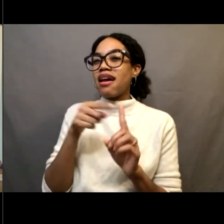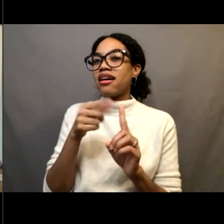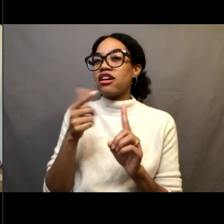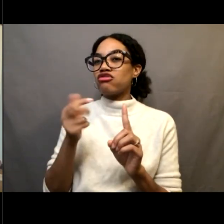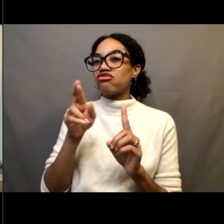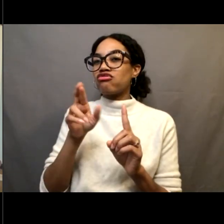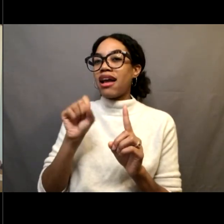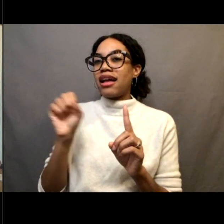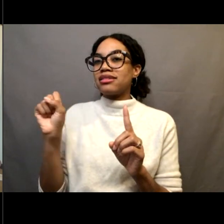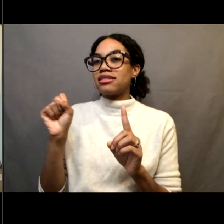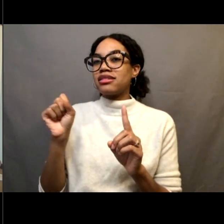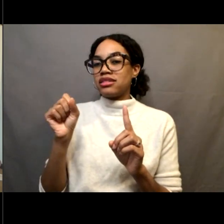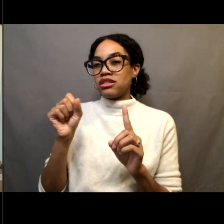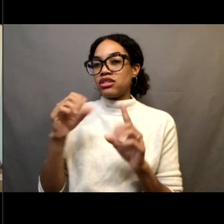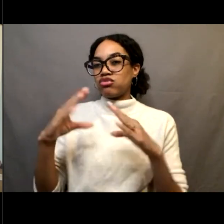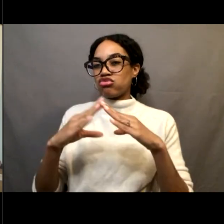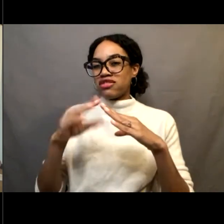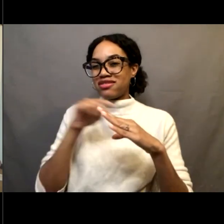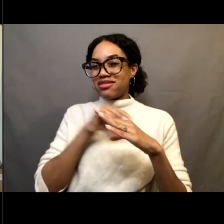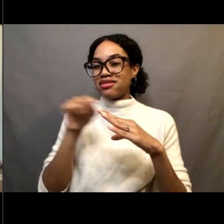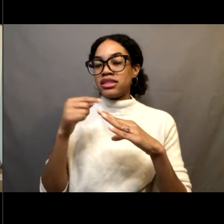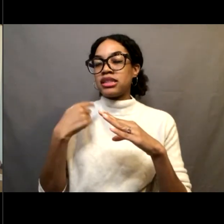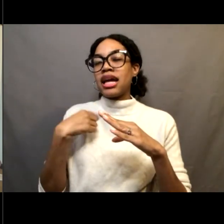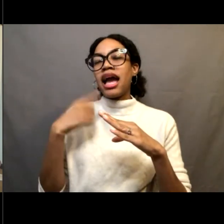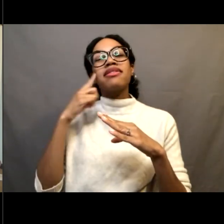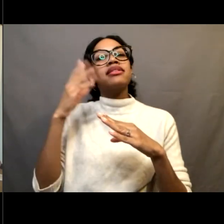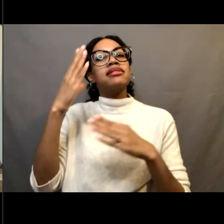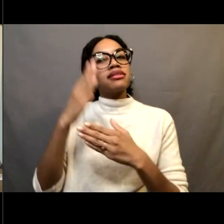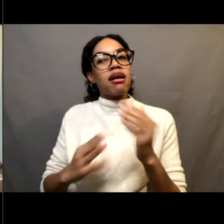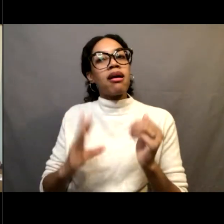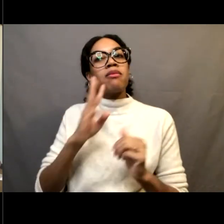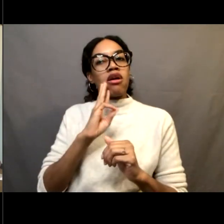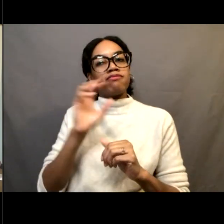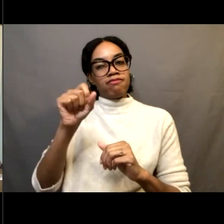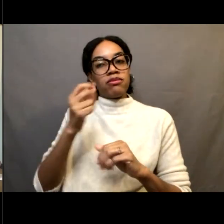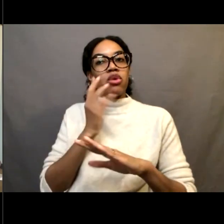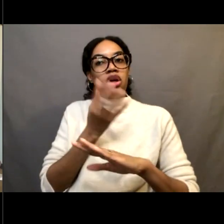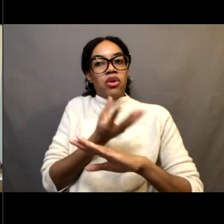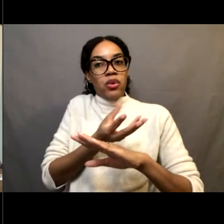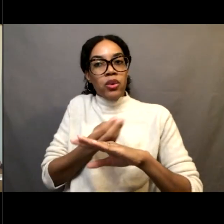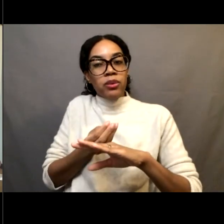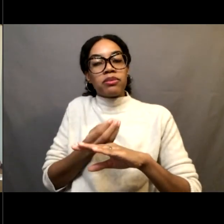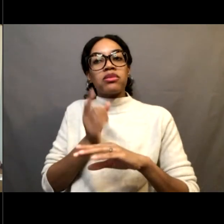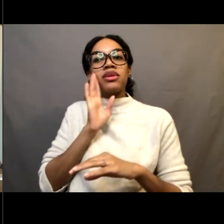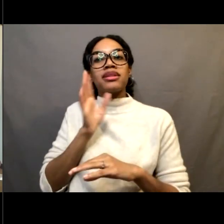I think that some water would get absorbed but I'm assuming, I would think that there's got to